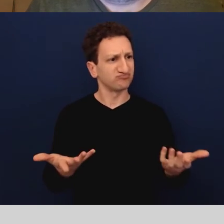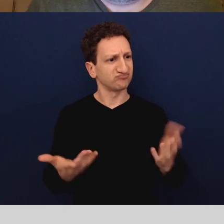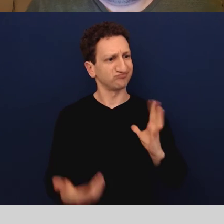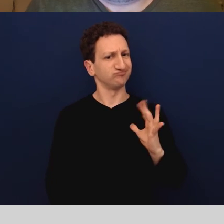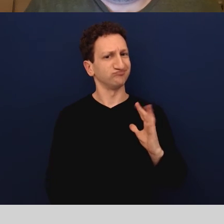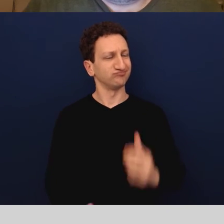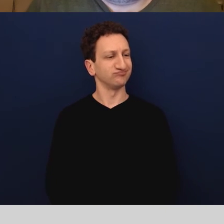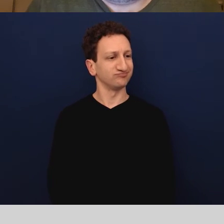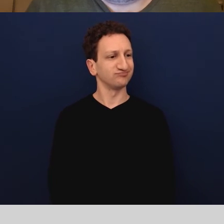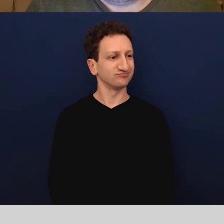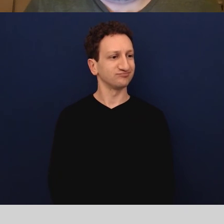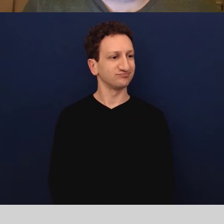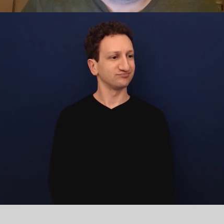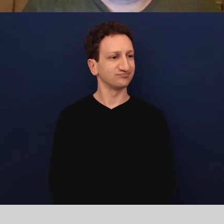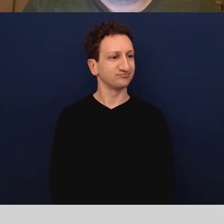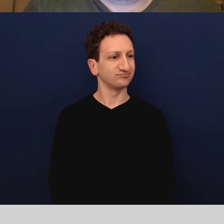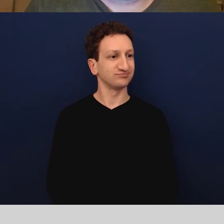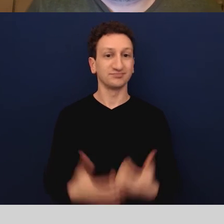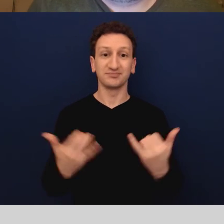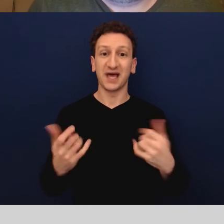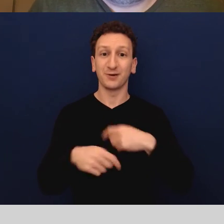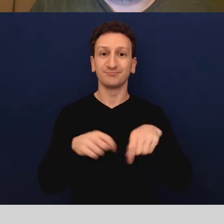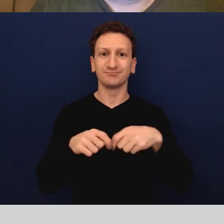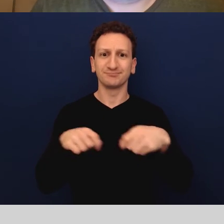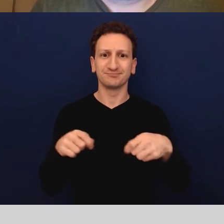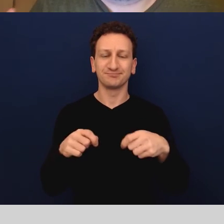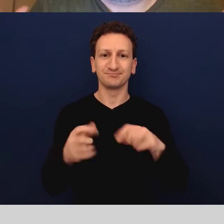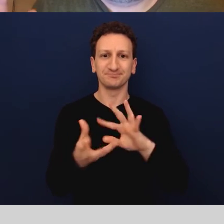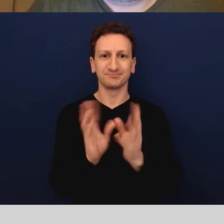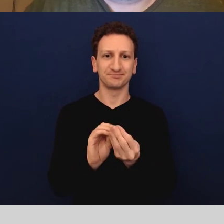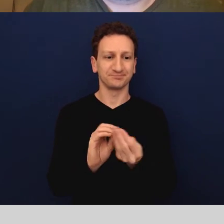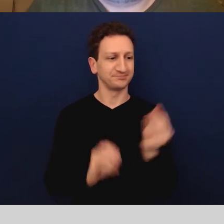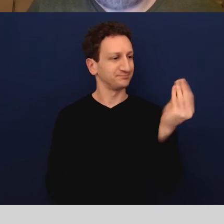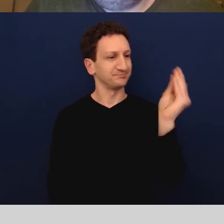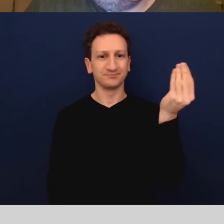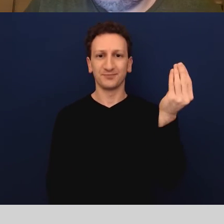So now we wrap it up and we decide this is a great library to publish.